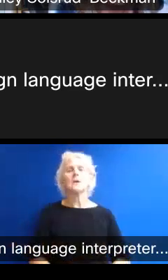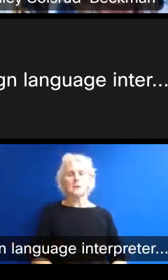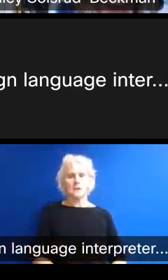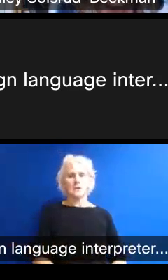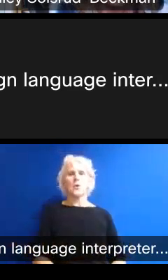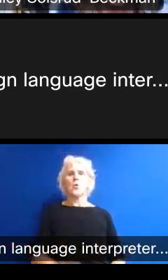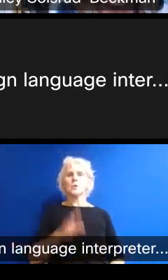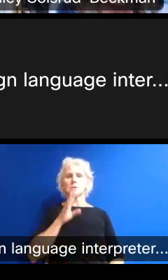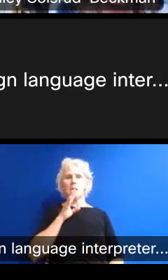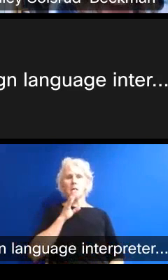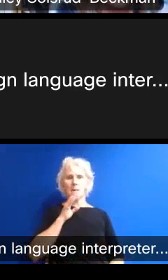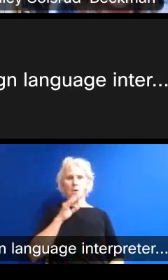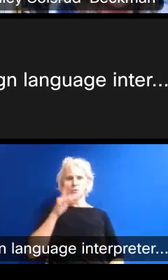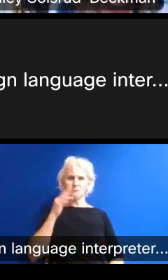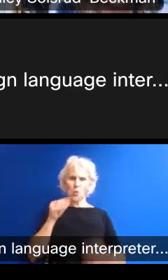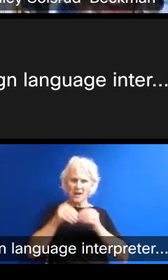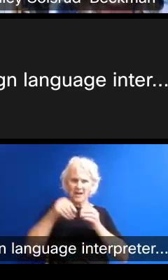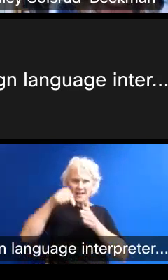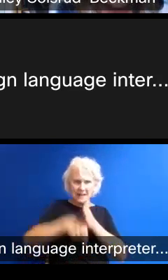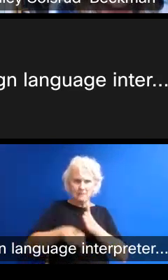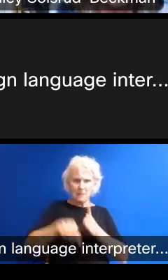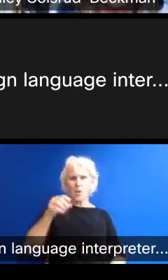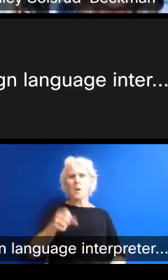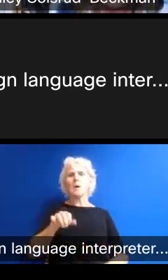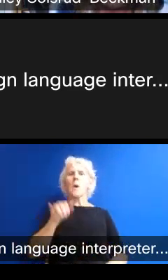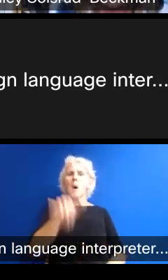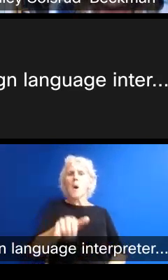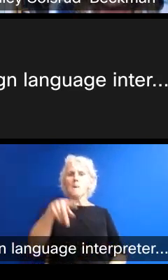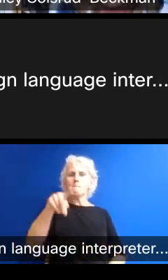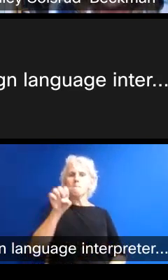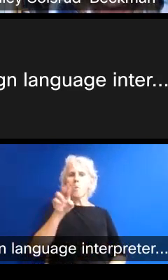in just a moment, and I'm also going to talk a little bit more about placement in a moment.